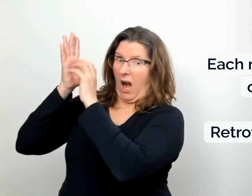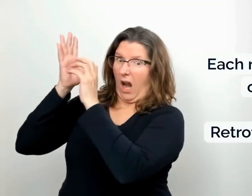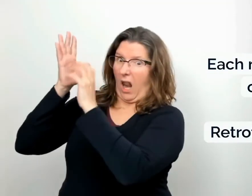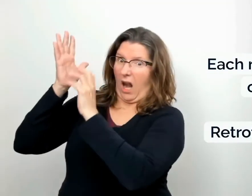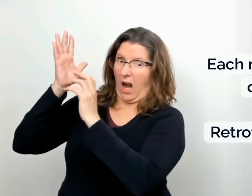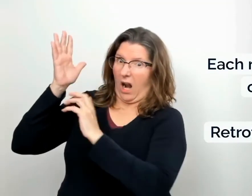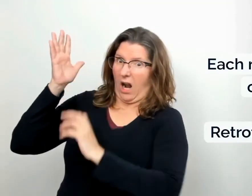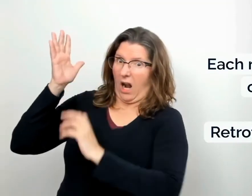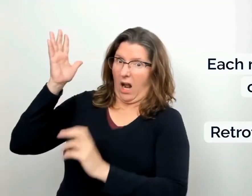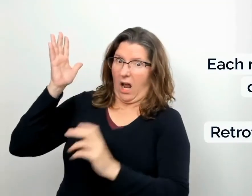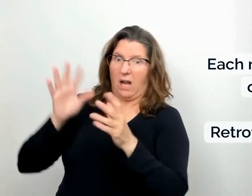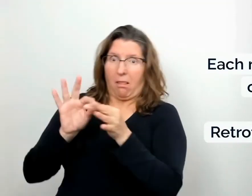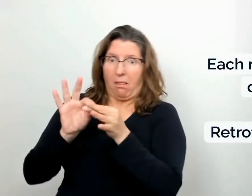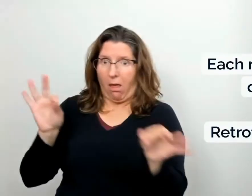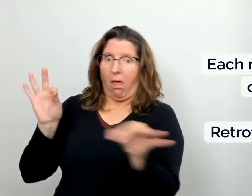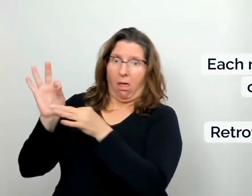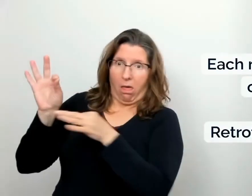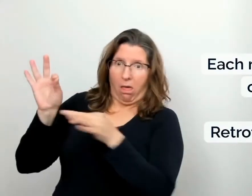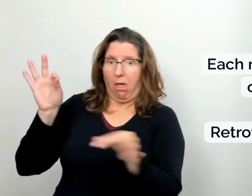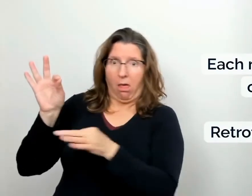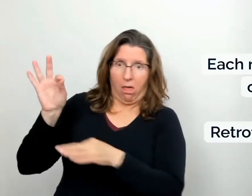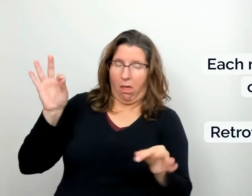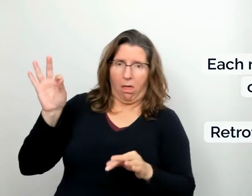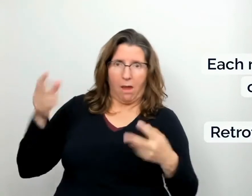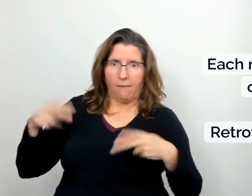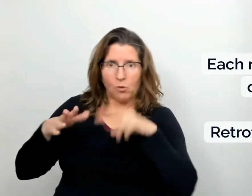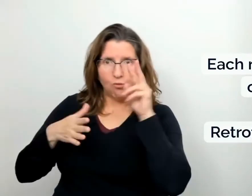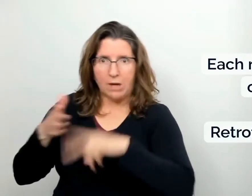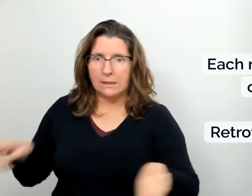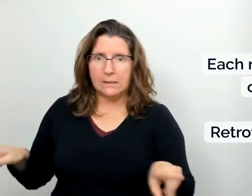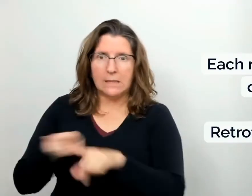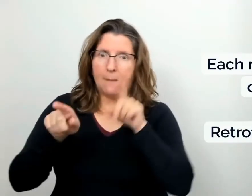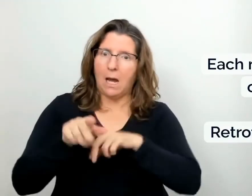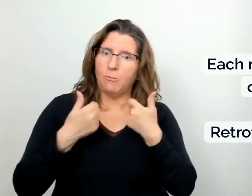sometimes pretty small print of the original slide. While at the same time trying to follow the interpreters because, of course,